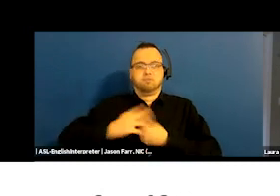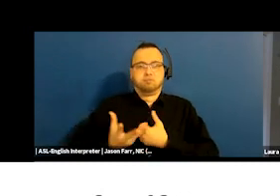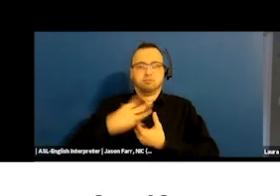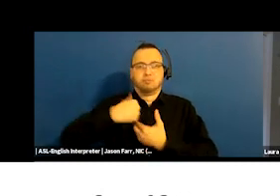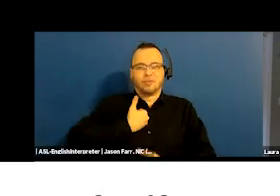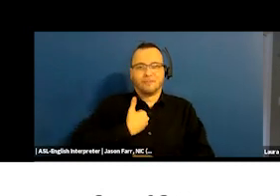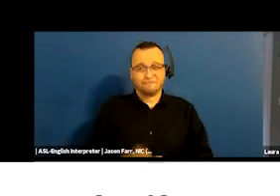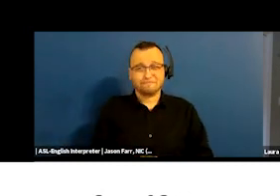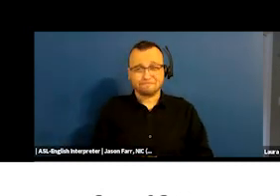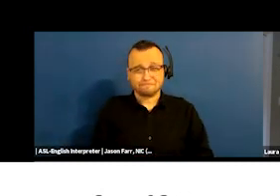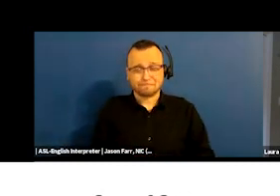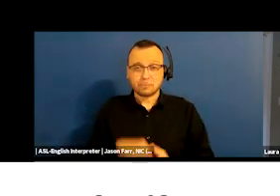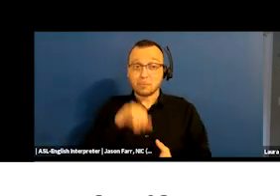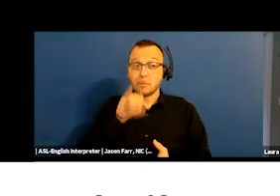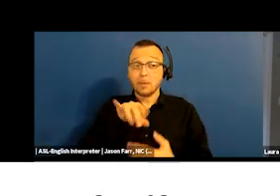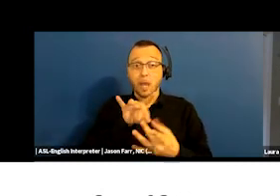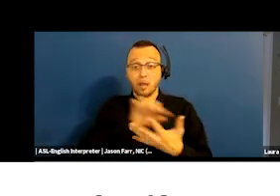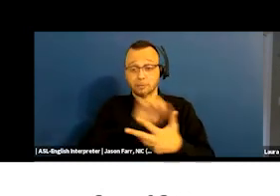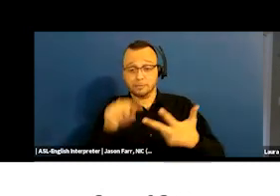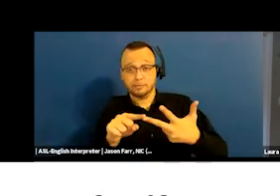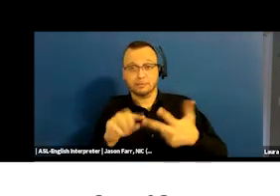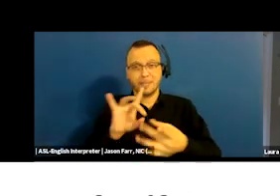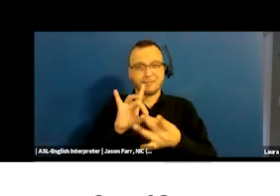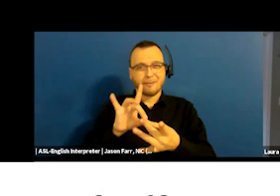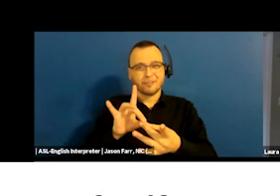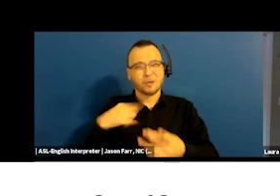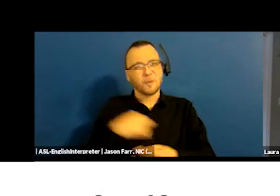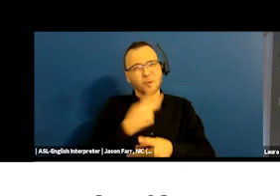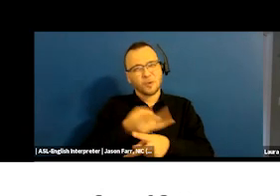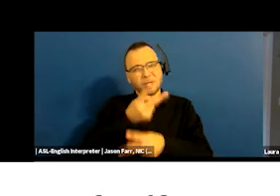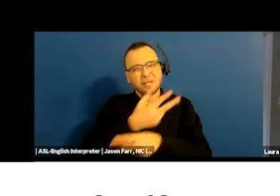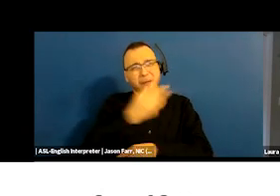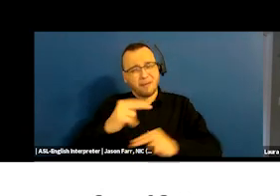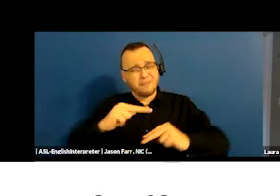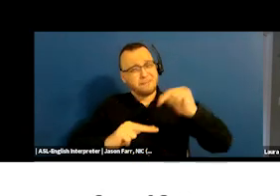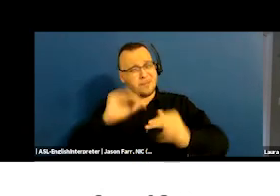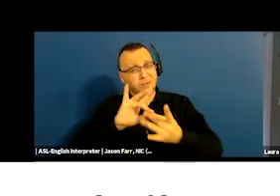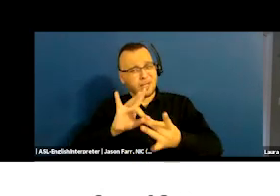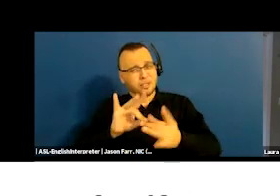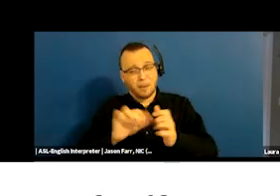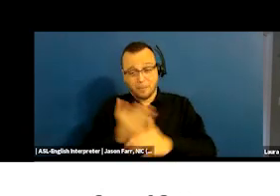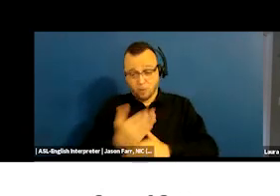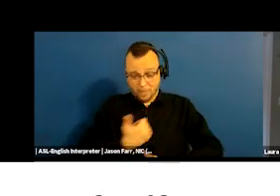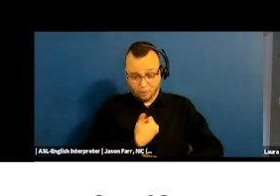and doing some of these different techniques can help you to manage that compassion fatigue that we sometimes feel